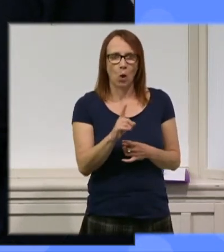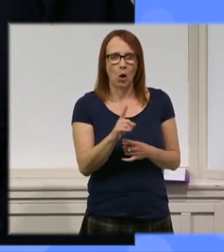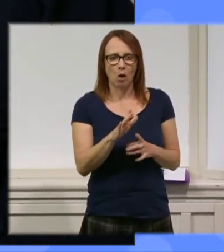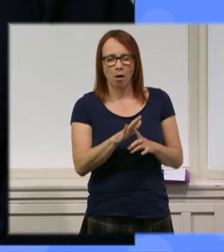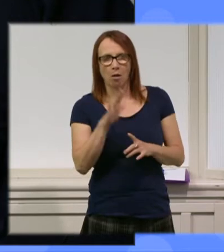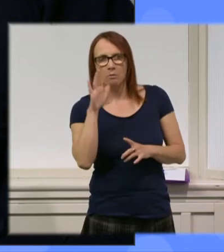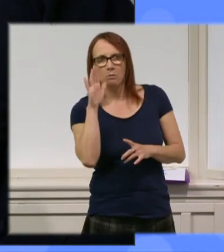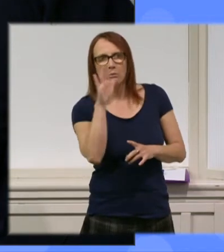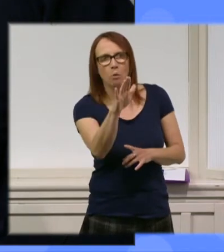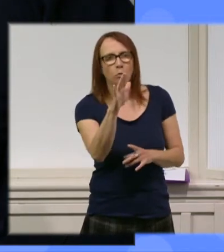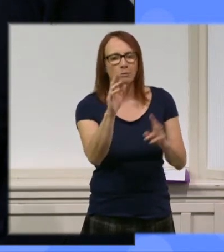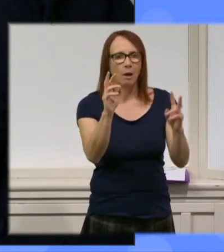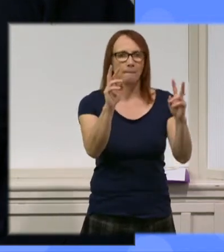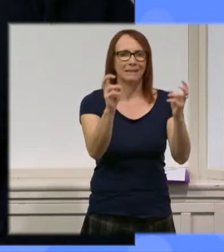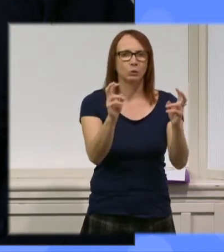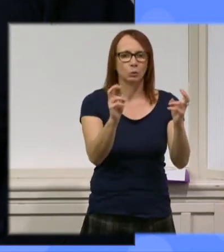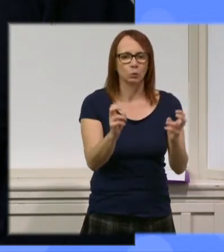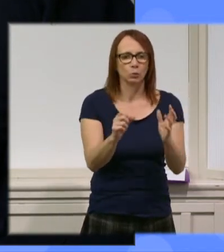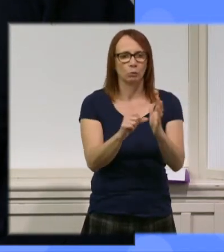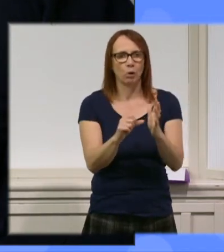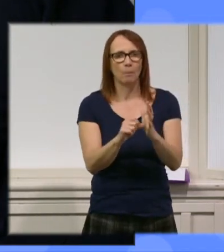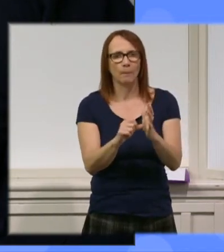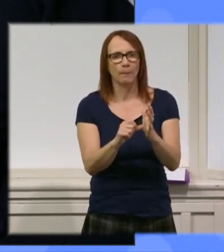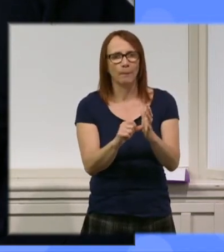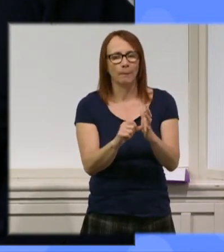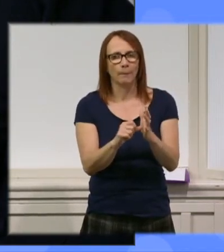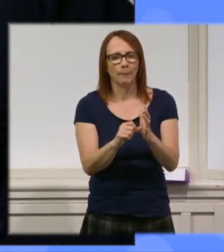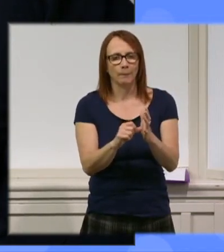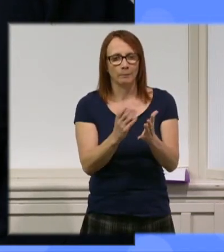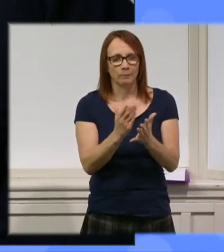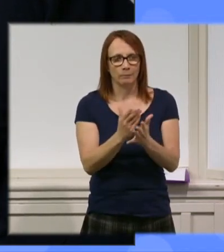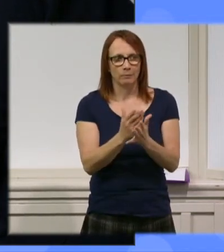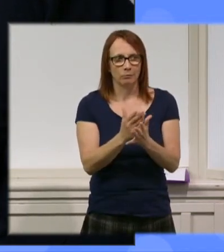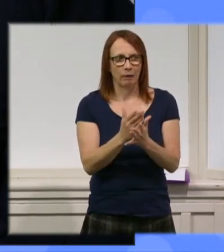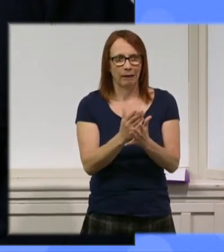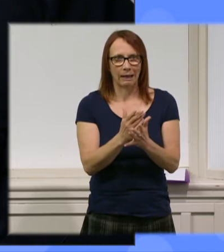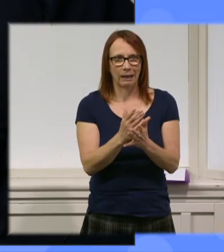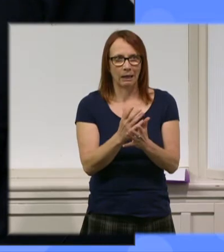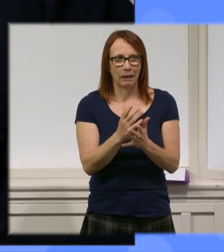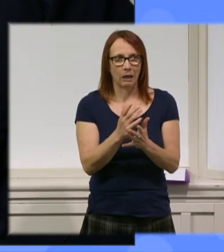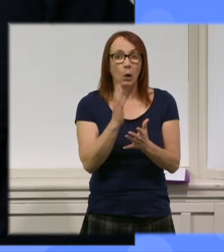issues that in many ways can conflate another way of life when individuals and